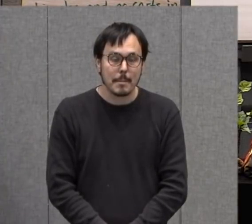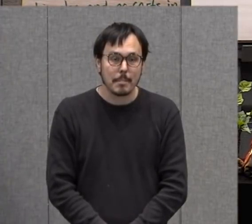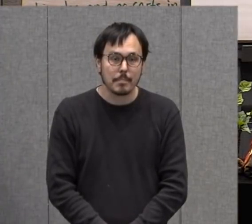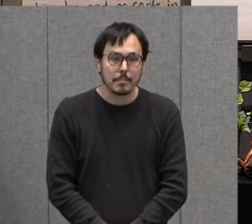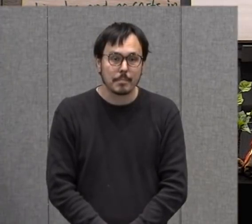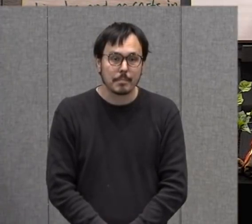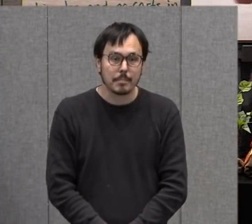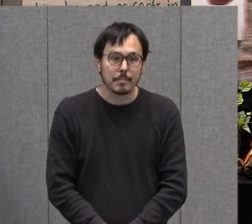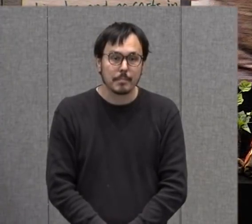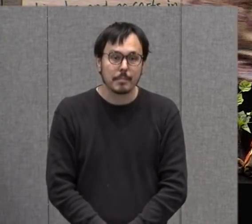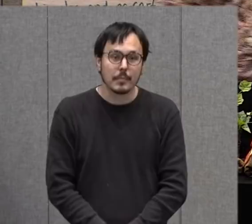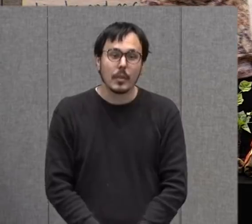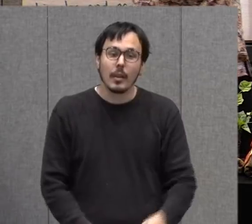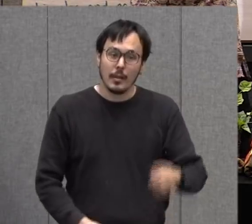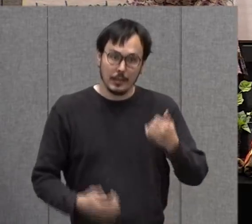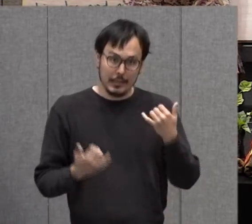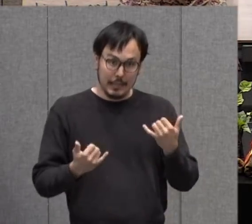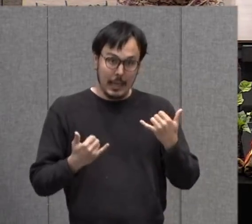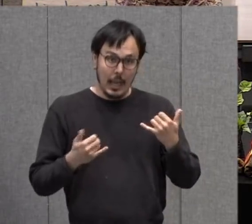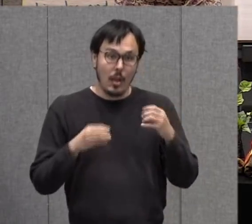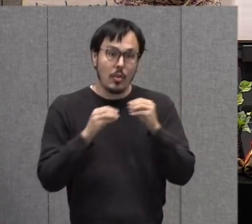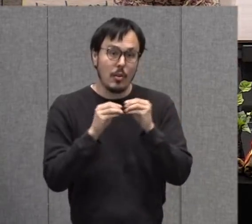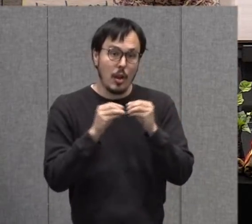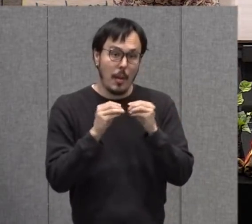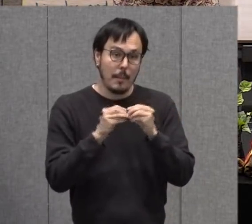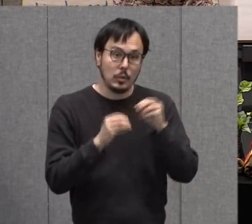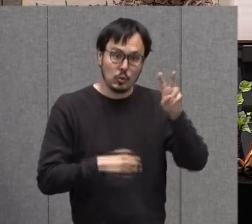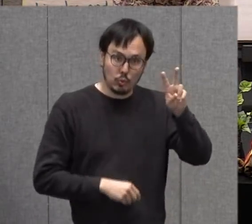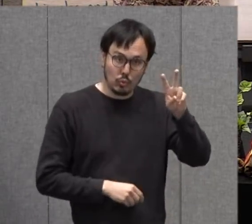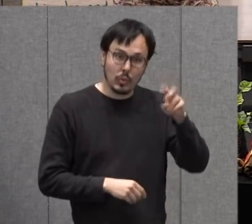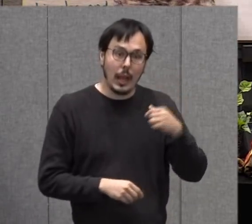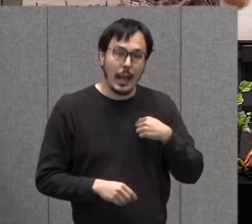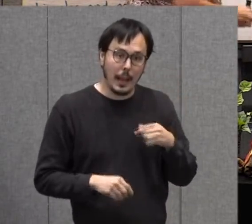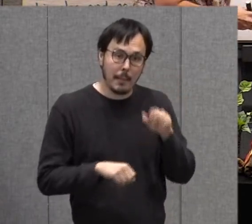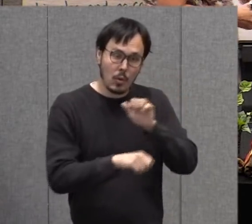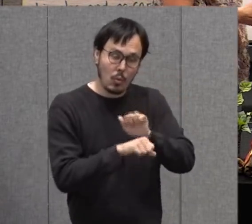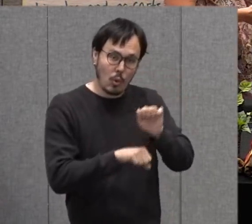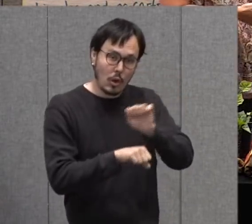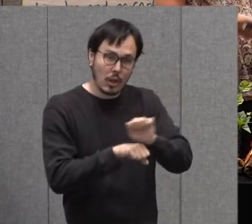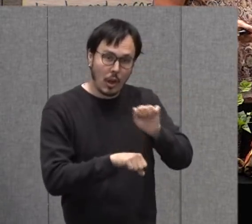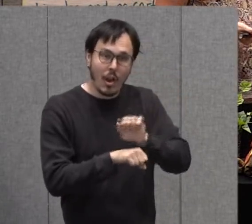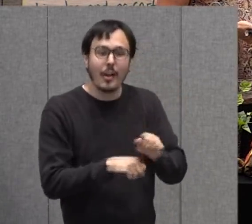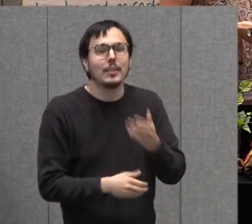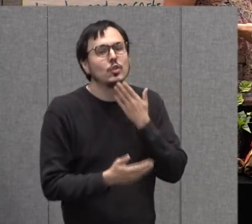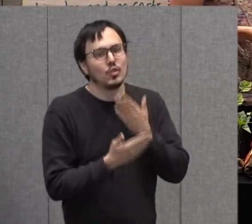So, I'm on number two. Again, it's always good to label what number you are on your paper.